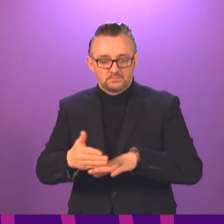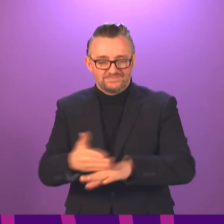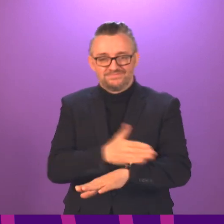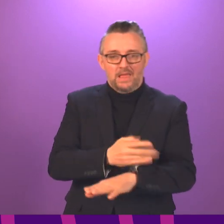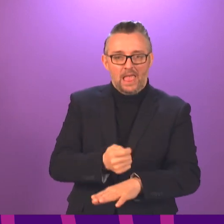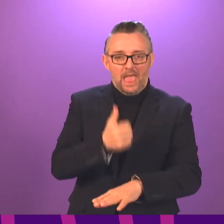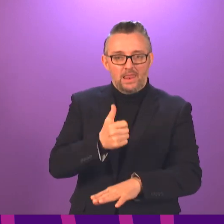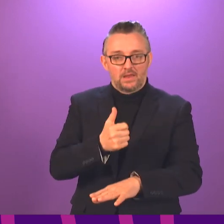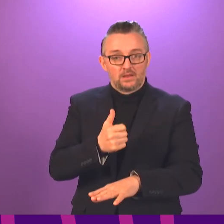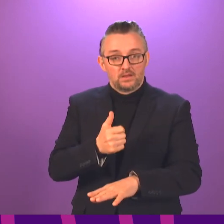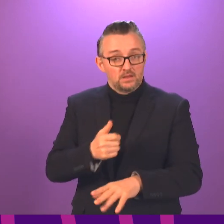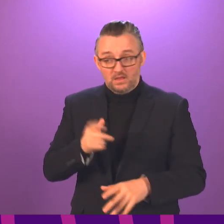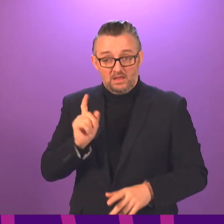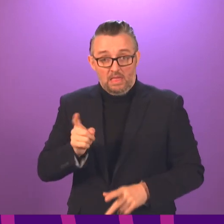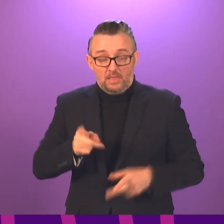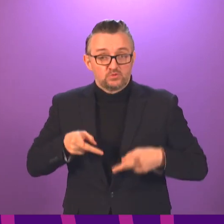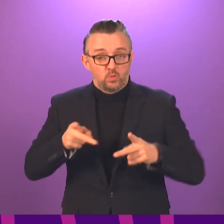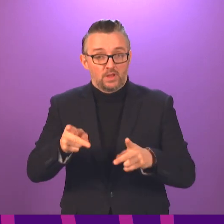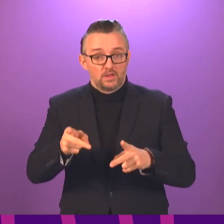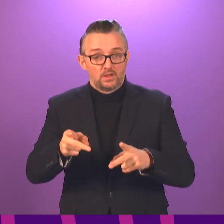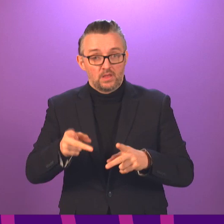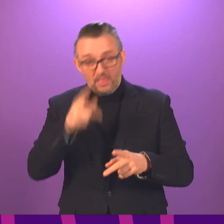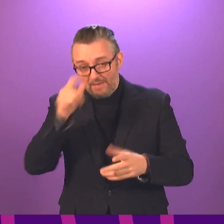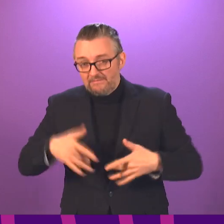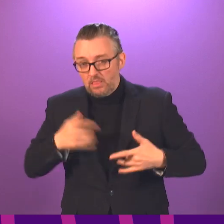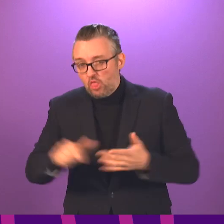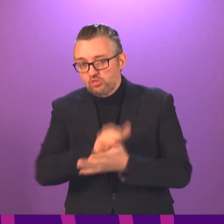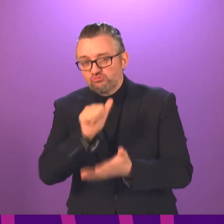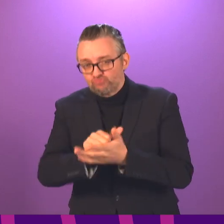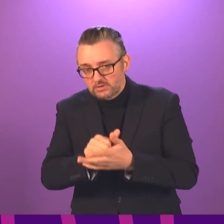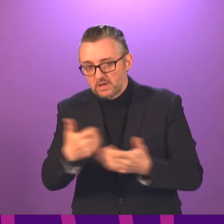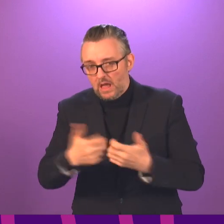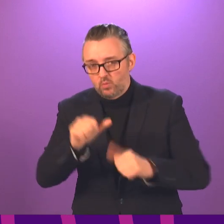have always done this and it is the right way to proceed.